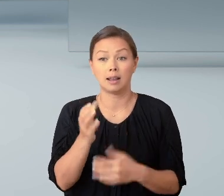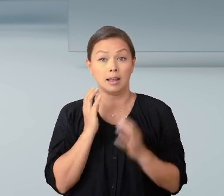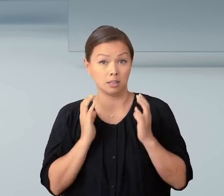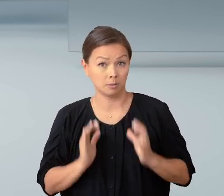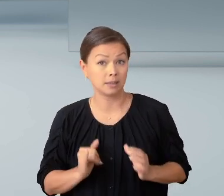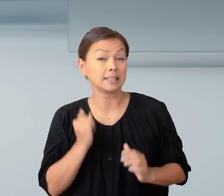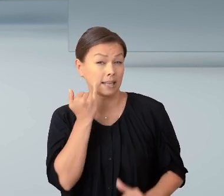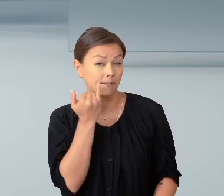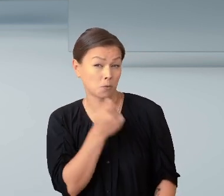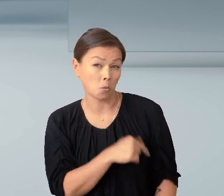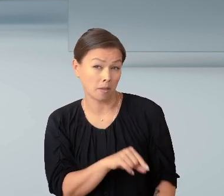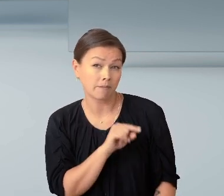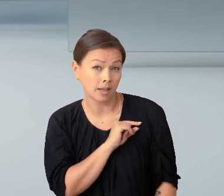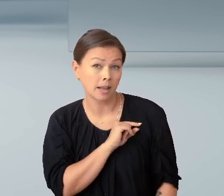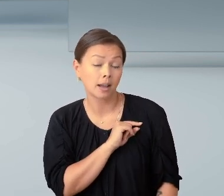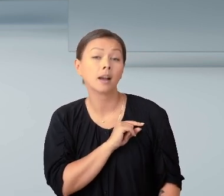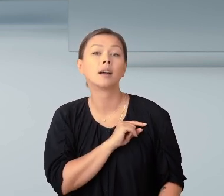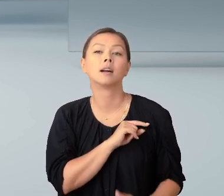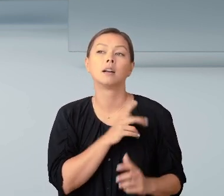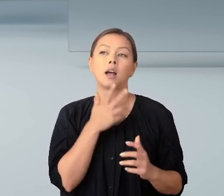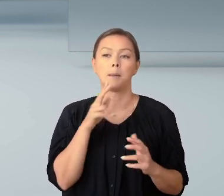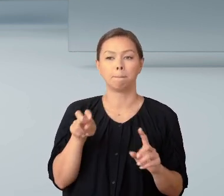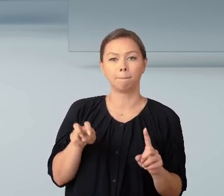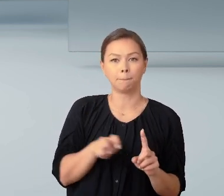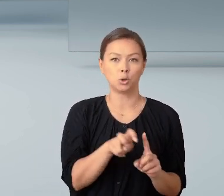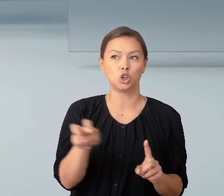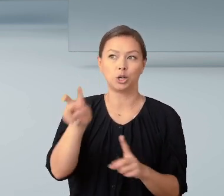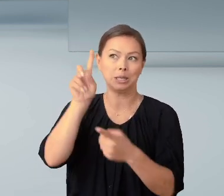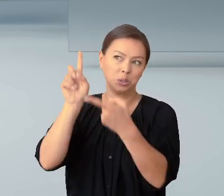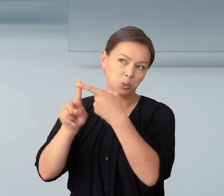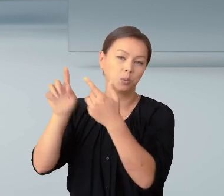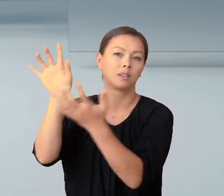qualified customers a tailored path to the cloud, which means